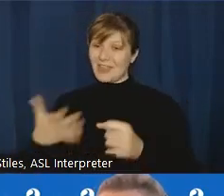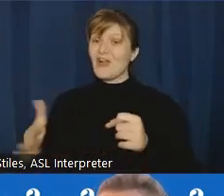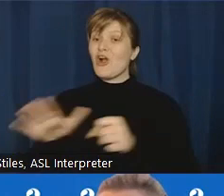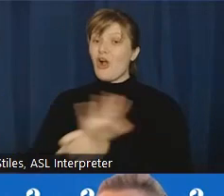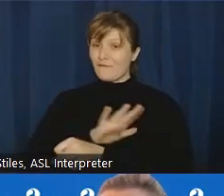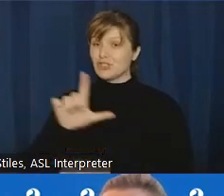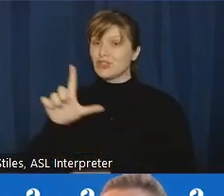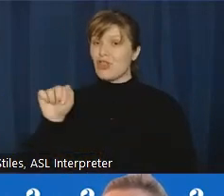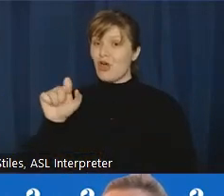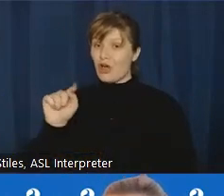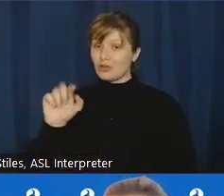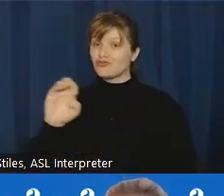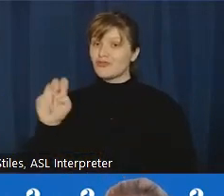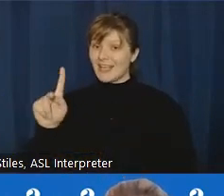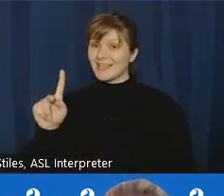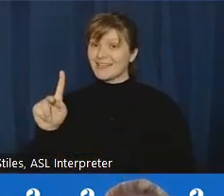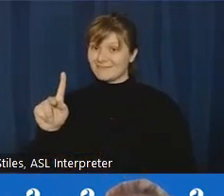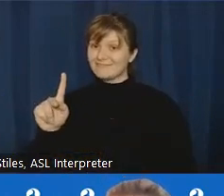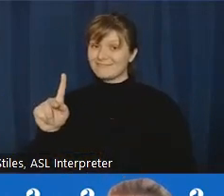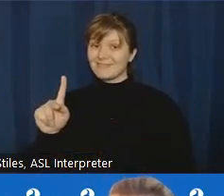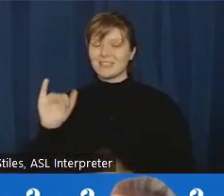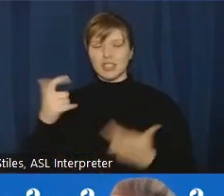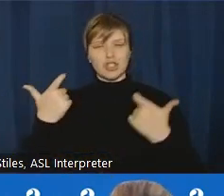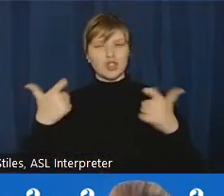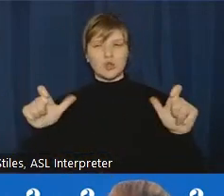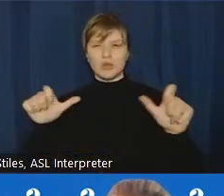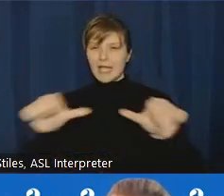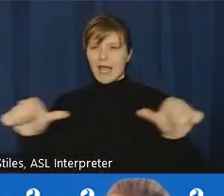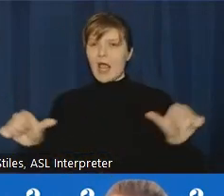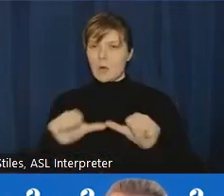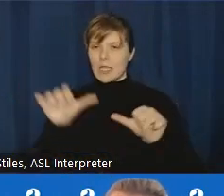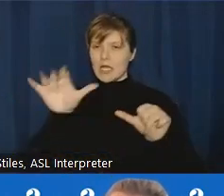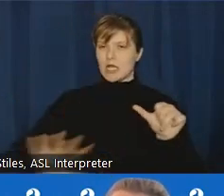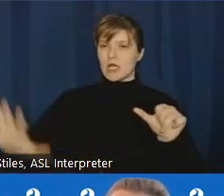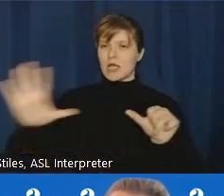area. That’s how you can tell, even if there is not a pin exactly in the community you are